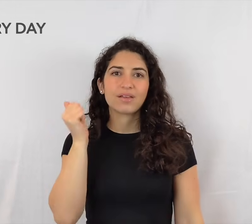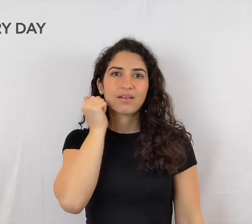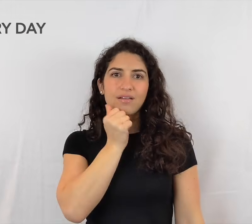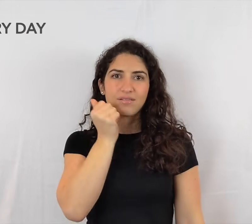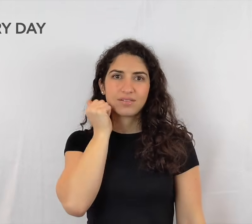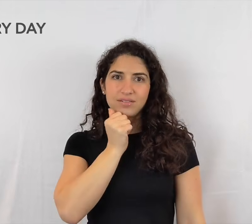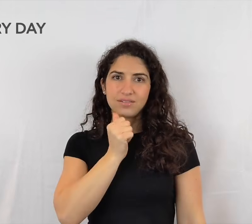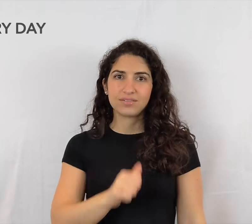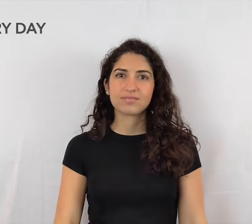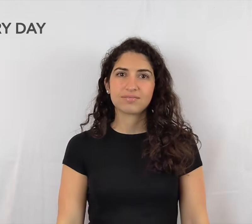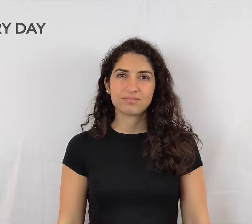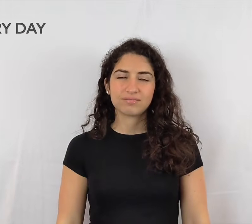Every day.